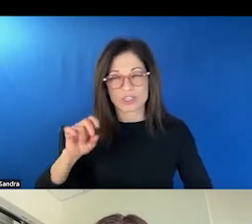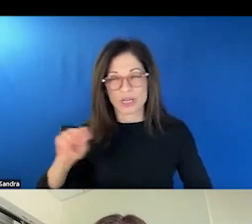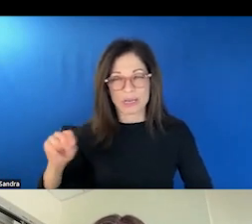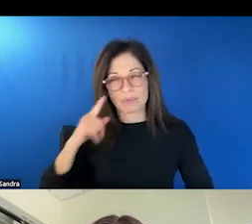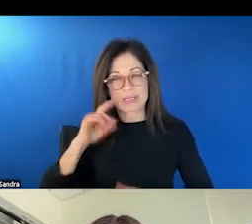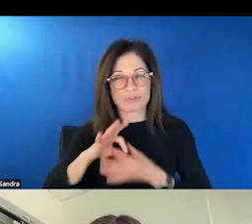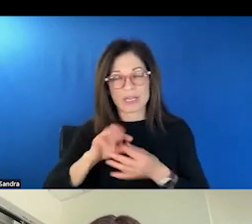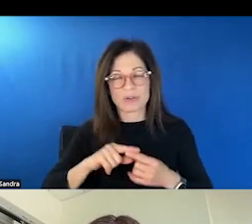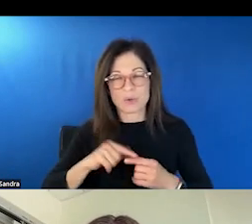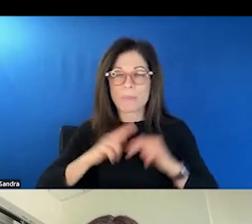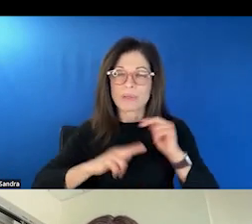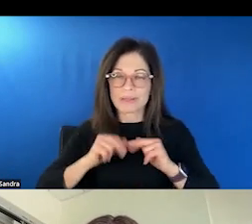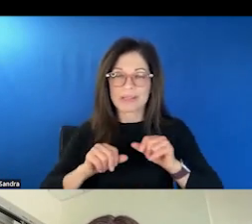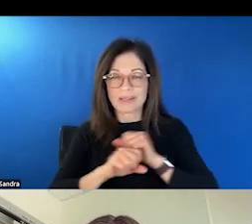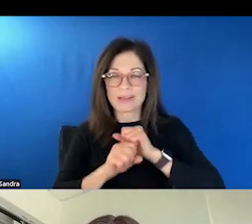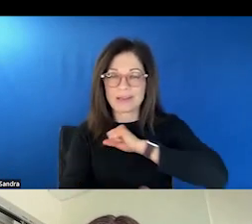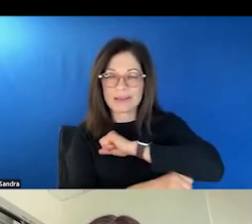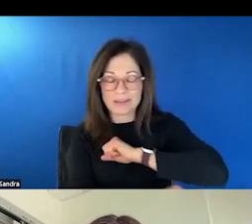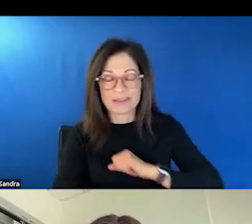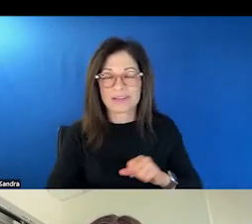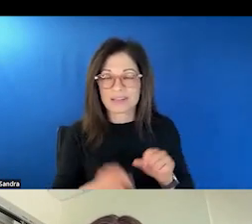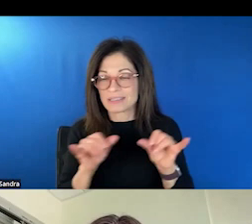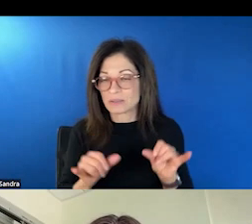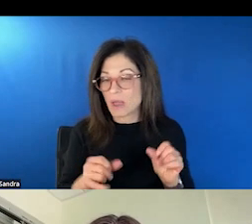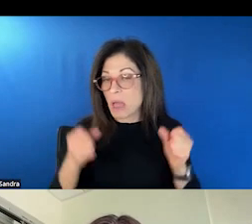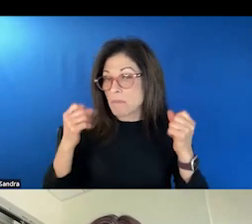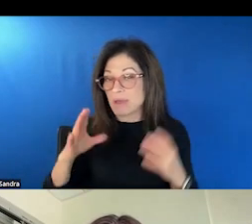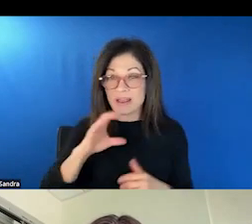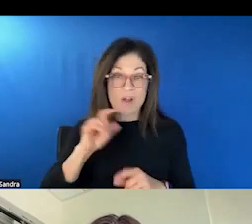INFRASTRUCTURE. MANY OF THE CO-RESPONSE TEAMS I HAVE SEEN DON'T